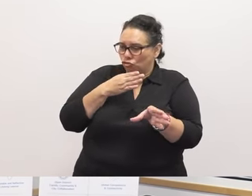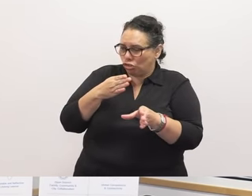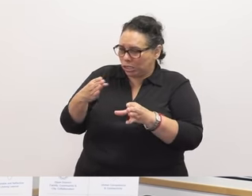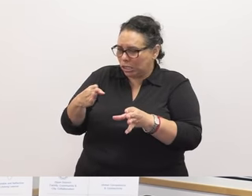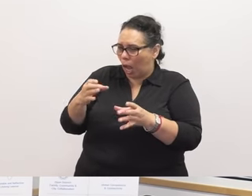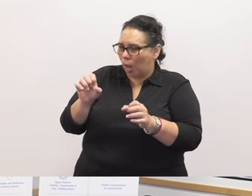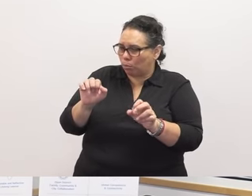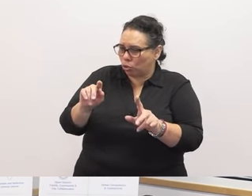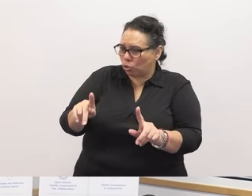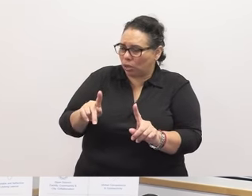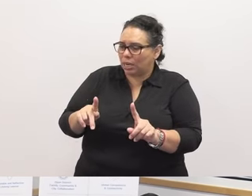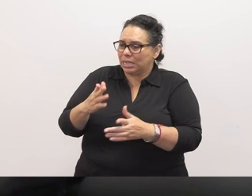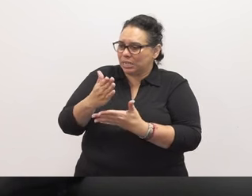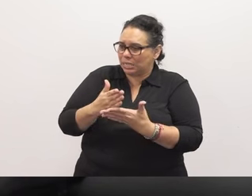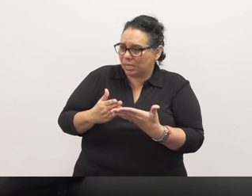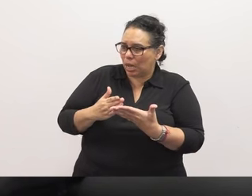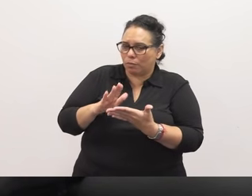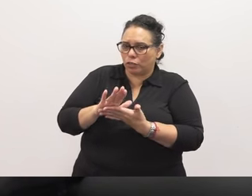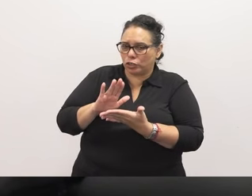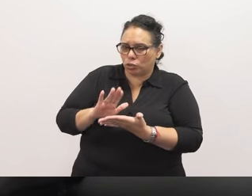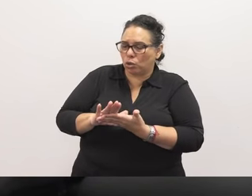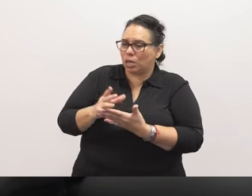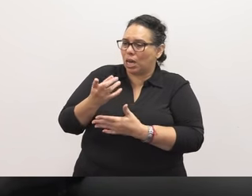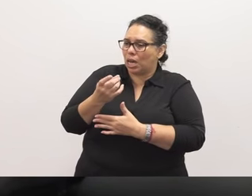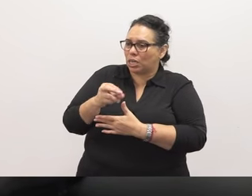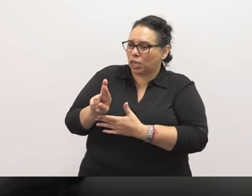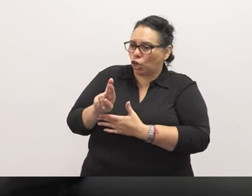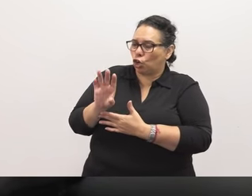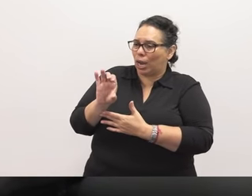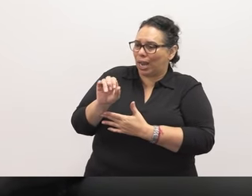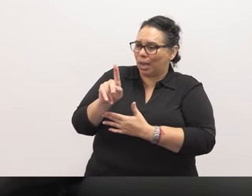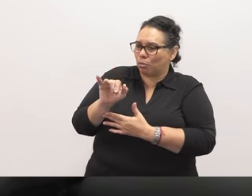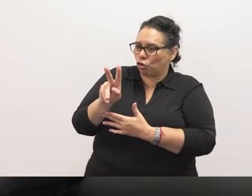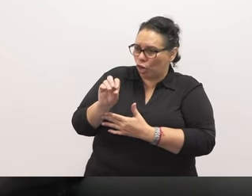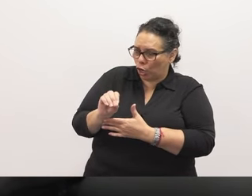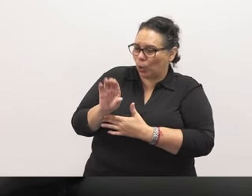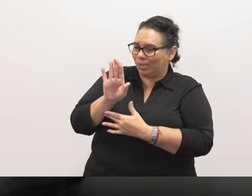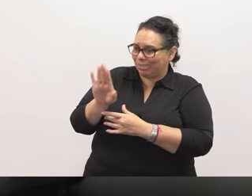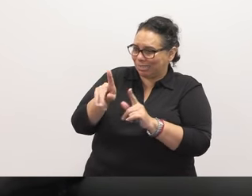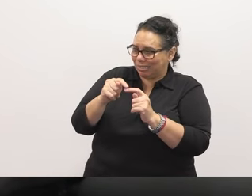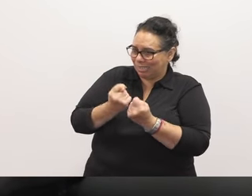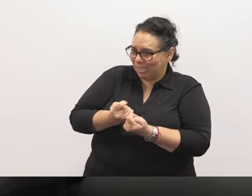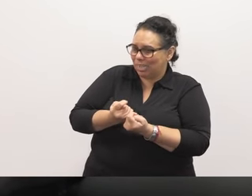that Dr. Camerino and his team recently had available to all schools and had,